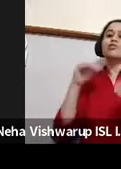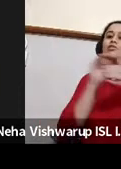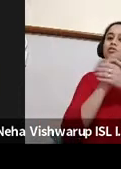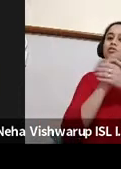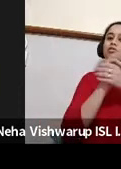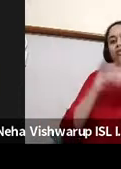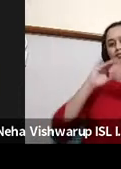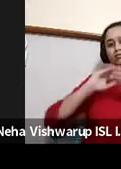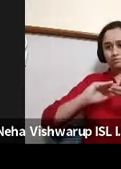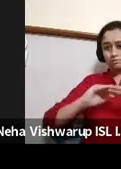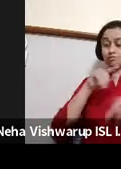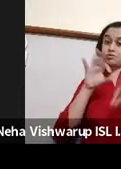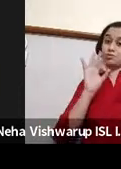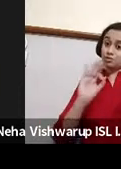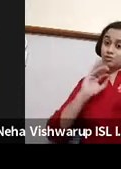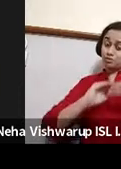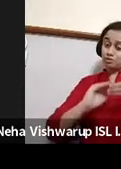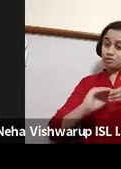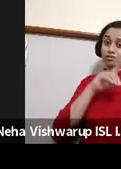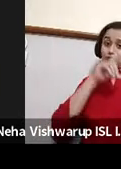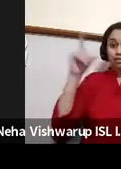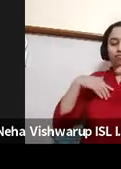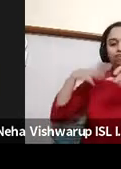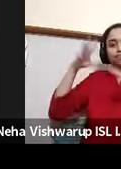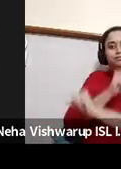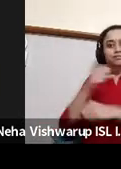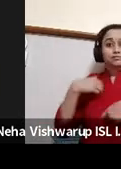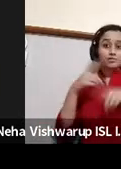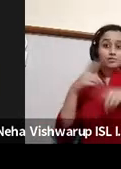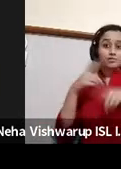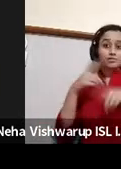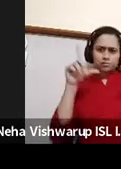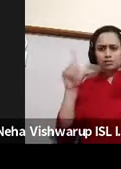a good wedding photographer must be invisible surah's knack for framing an image inconspicuously